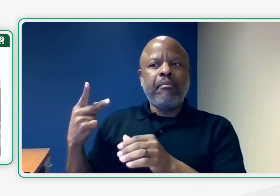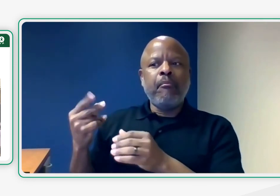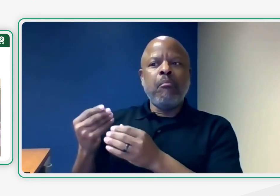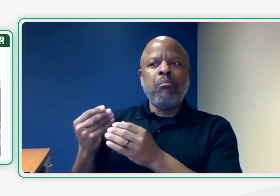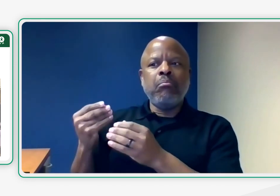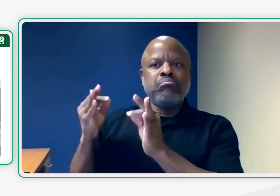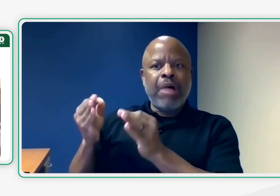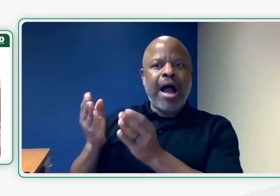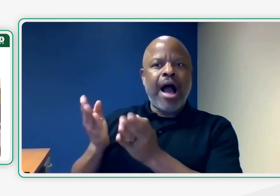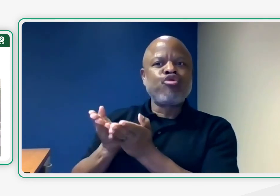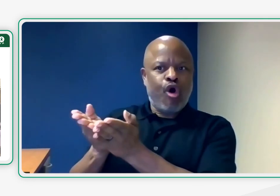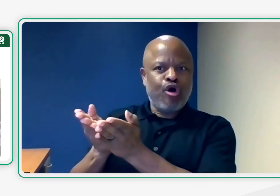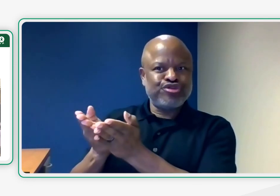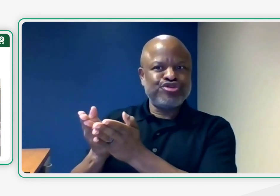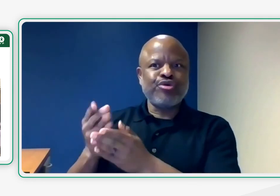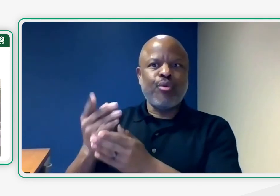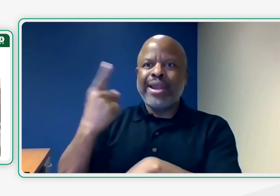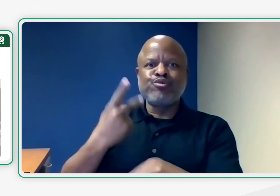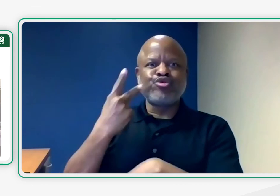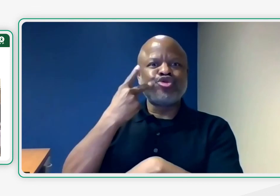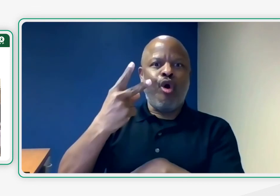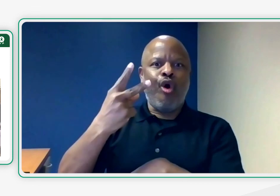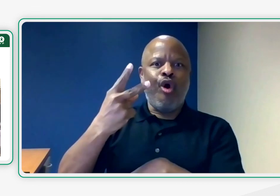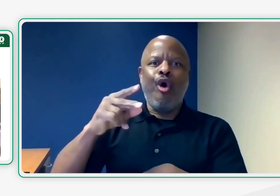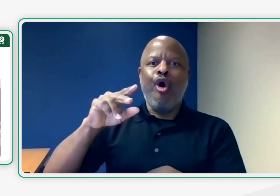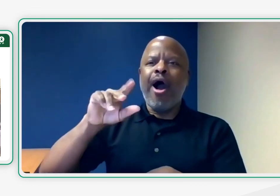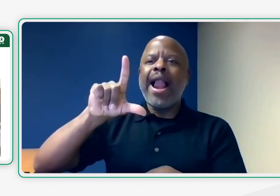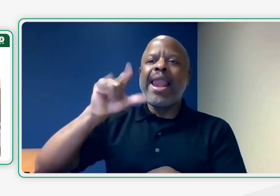you know, I found a picture. Here's this picture of the 2 of us on the cruise.